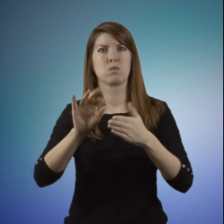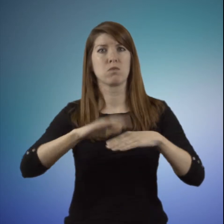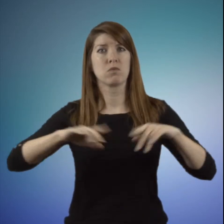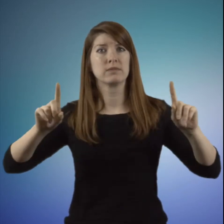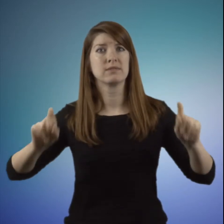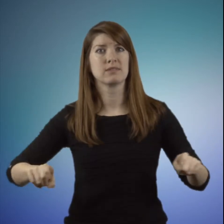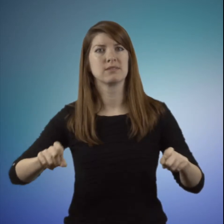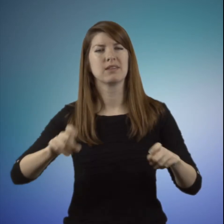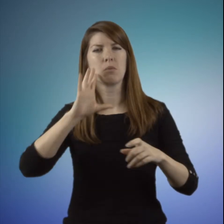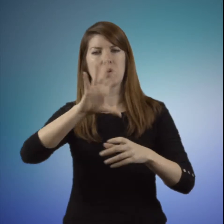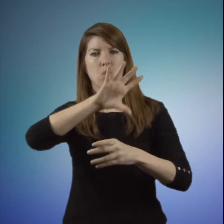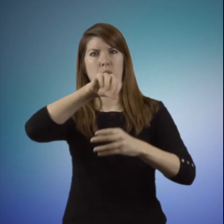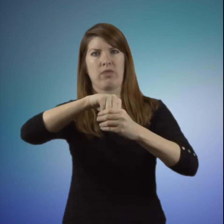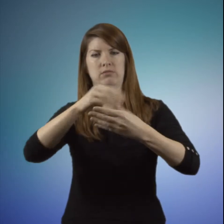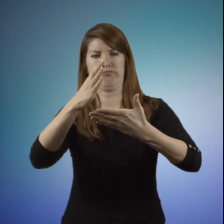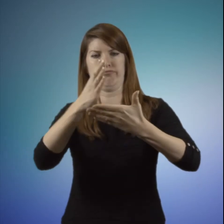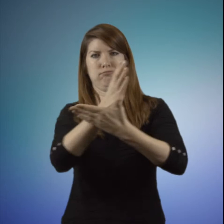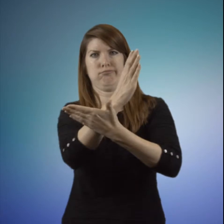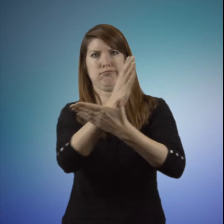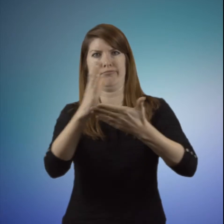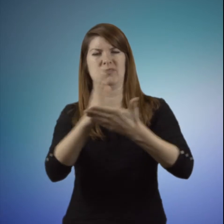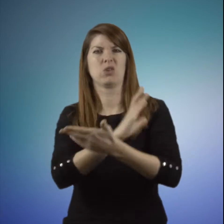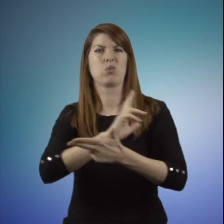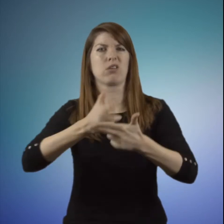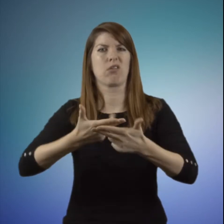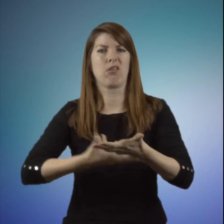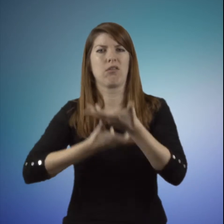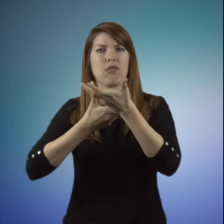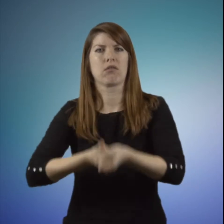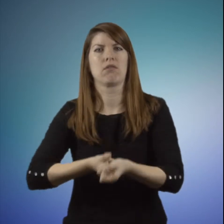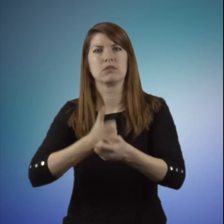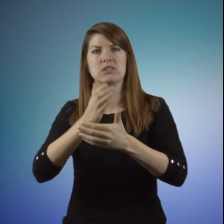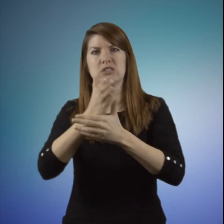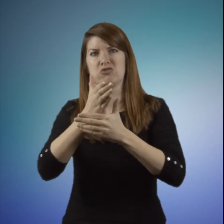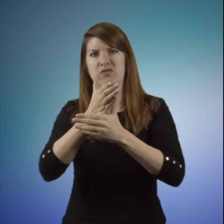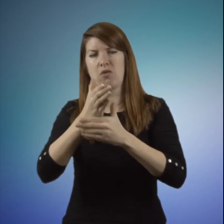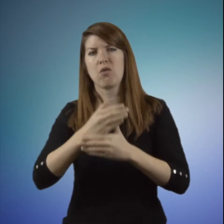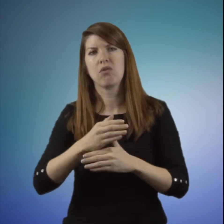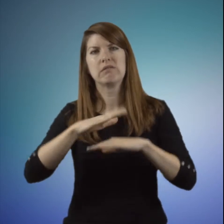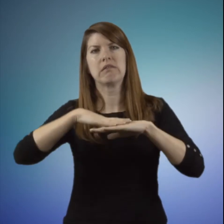within that range that we call the confidence interval, at least 90% of the time.